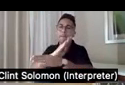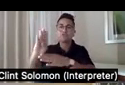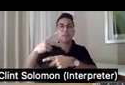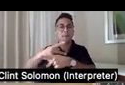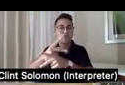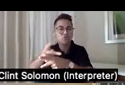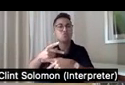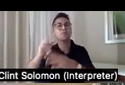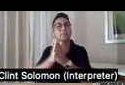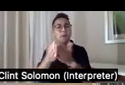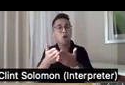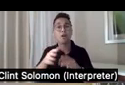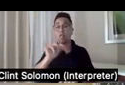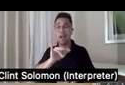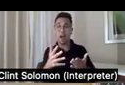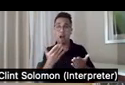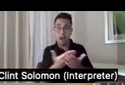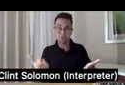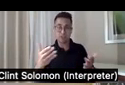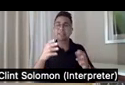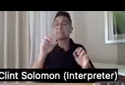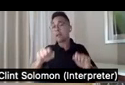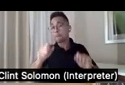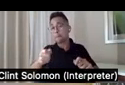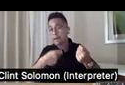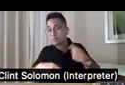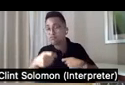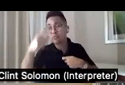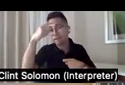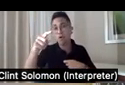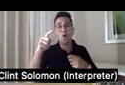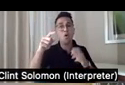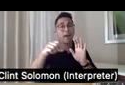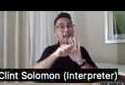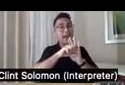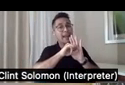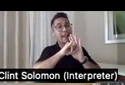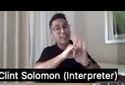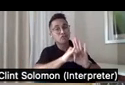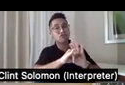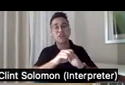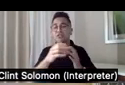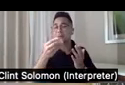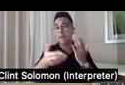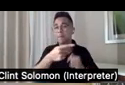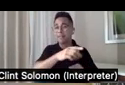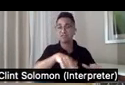a substitution for illustrations that might not be seen by the child although we could certainly use